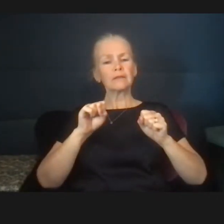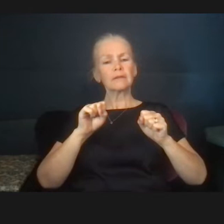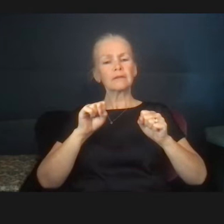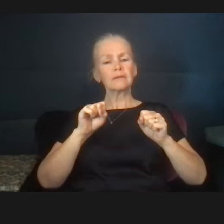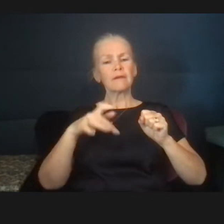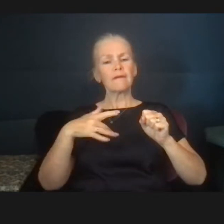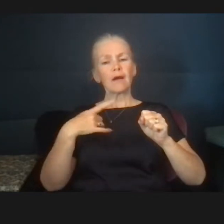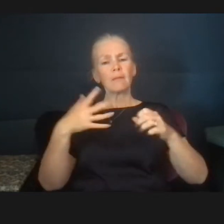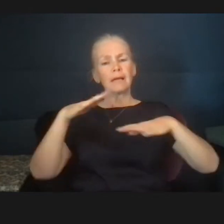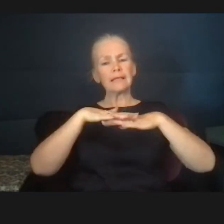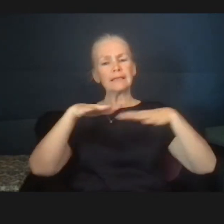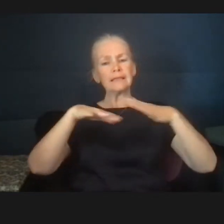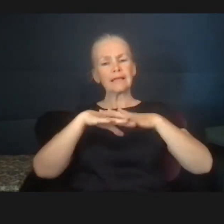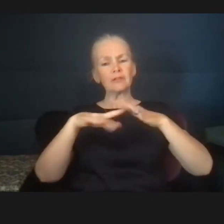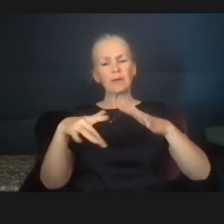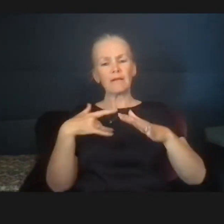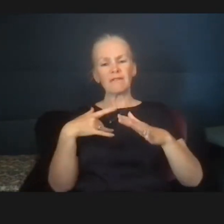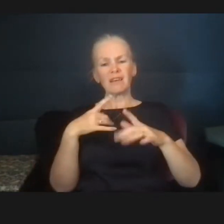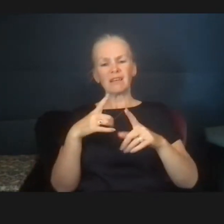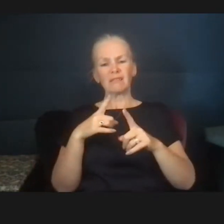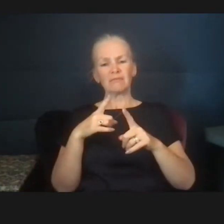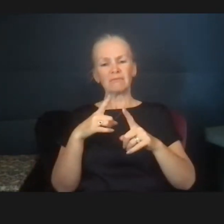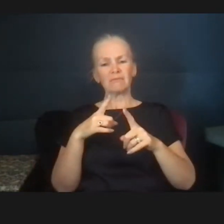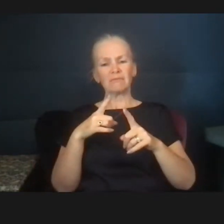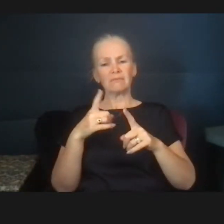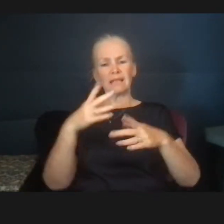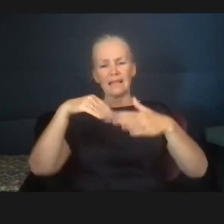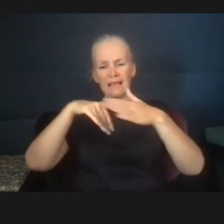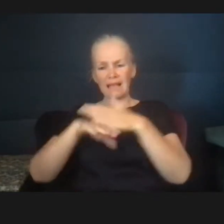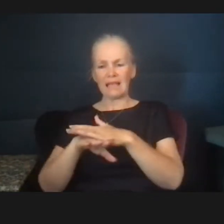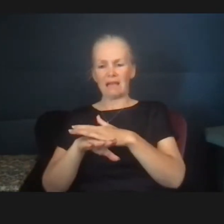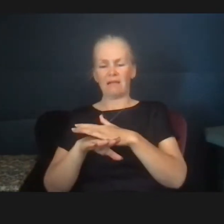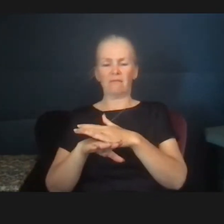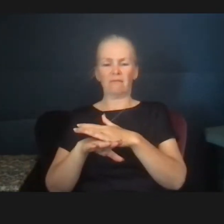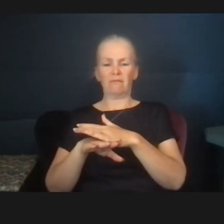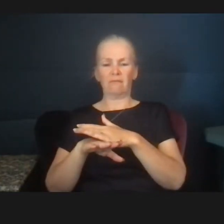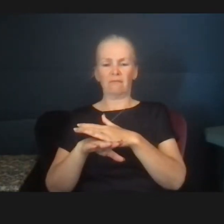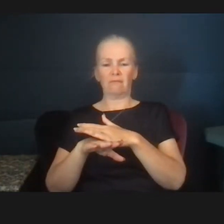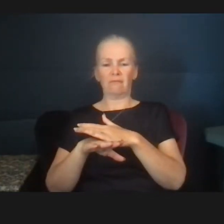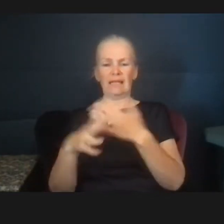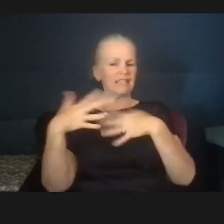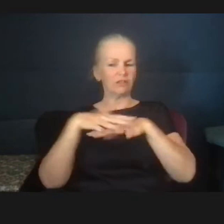my intersections have made me feel anything but "in" in many ways, anything but integrated,